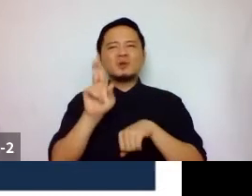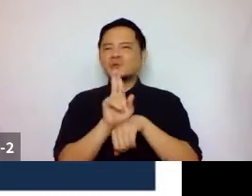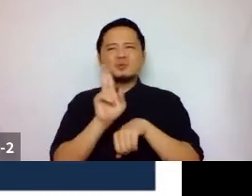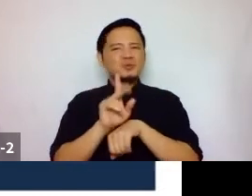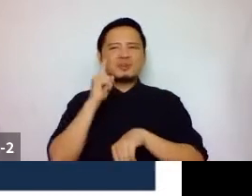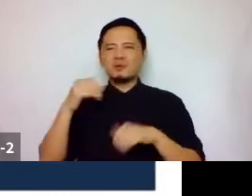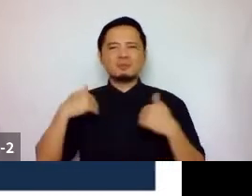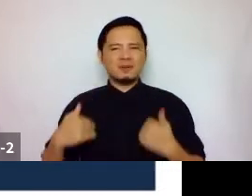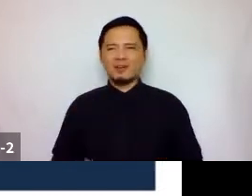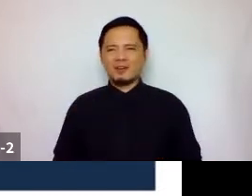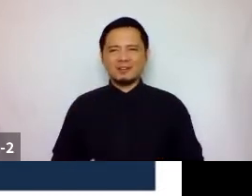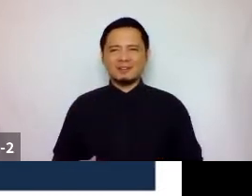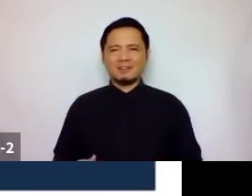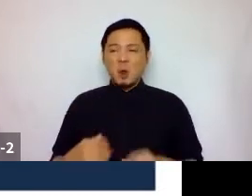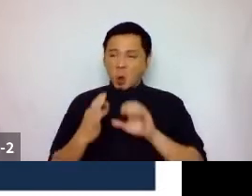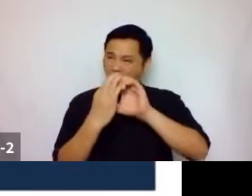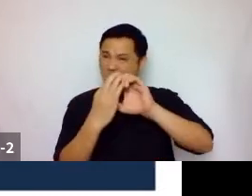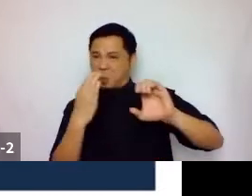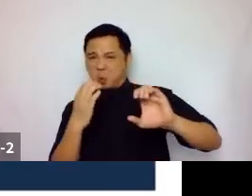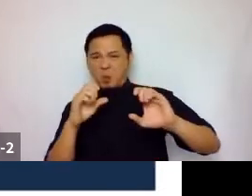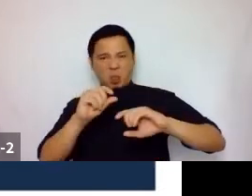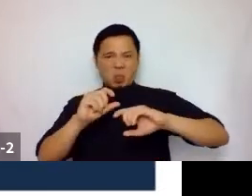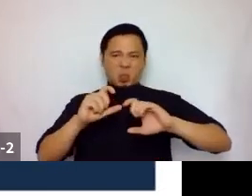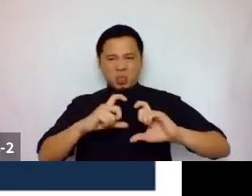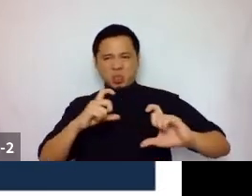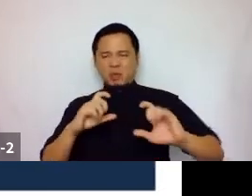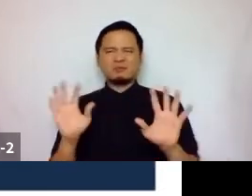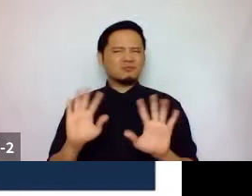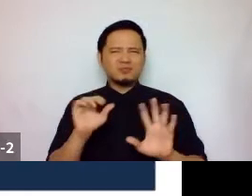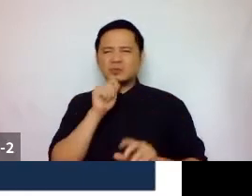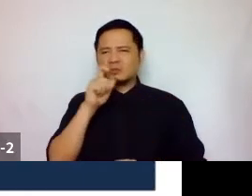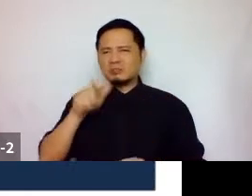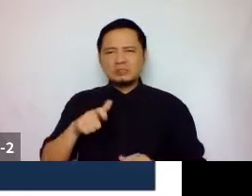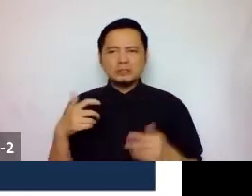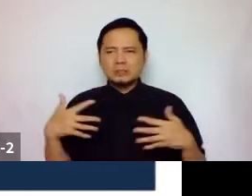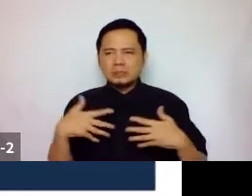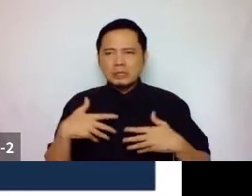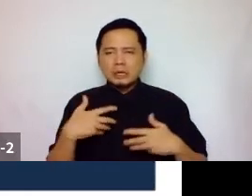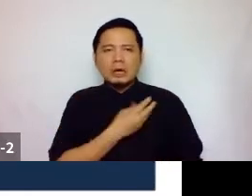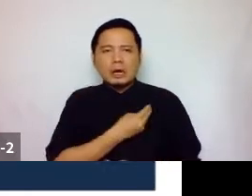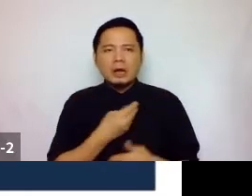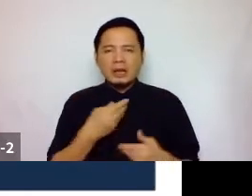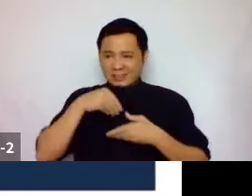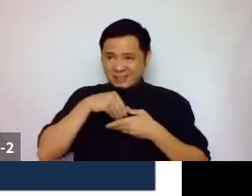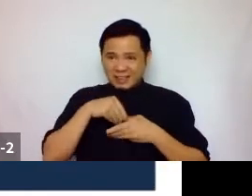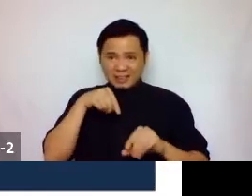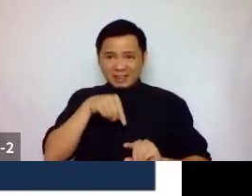So we should not be scared. The rumor that there are RFID chips in vaccines is not true.